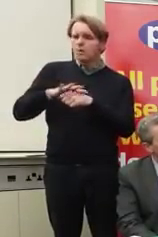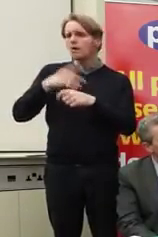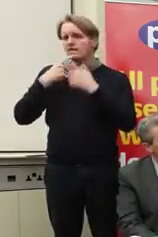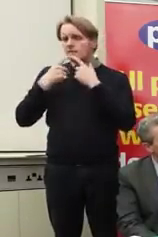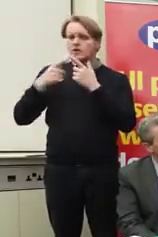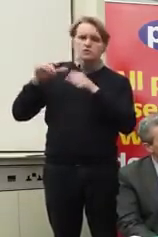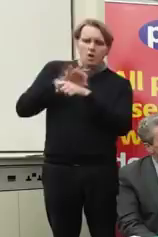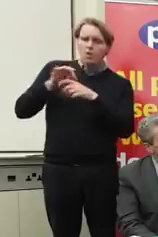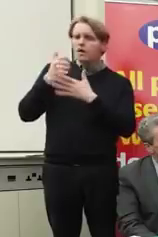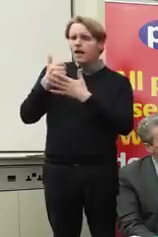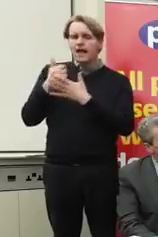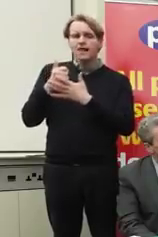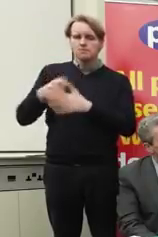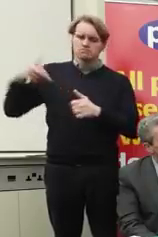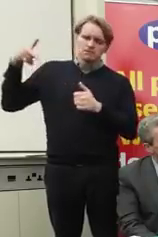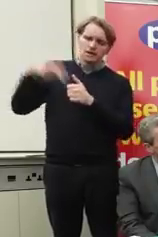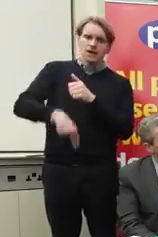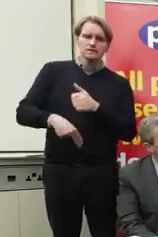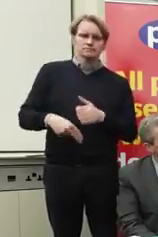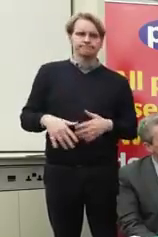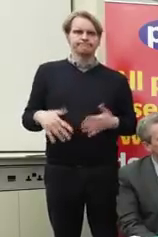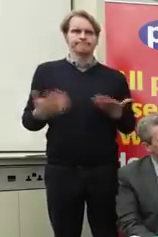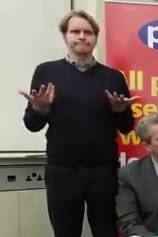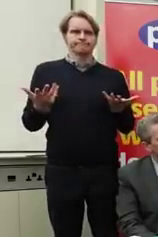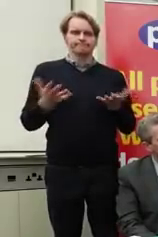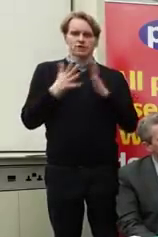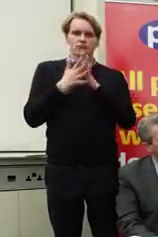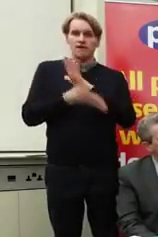what's happened with HMRC of course you're going to have a crisis around tax evasion, tax